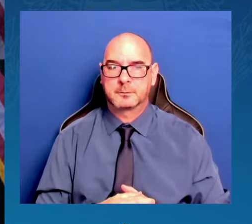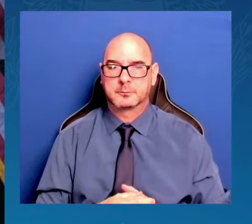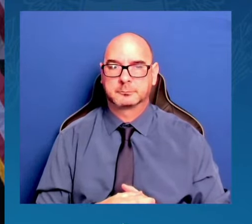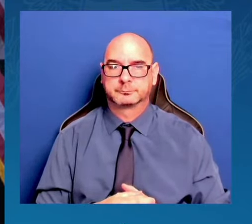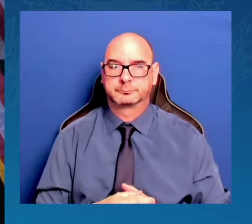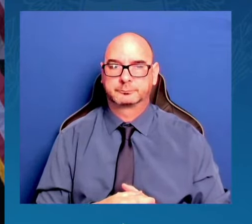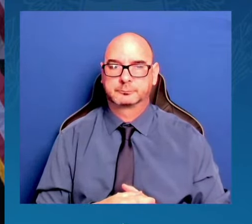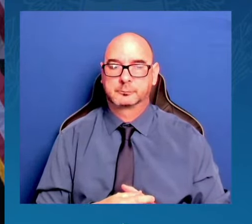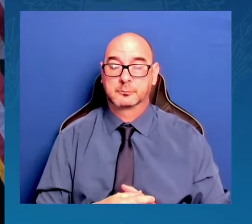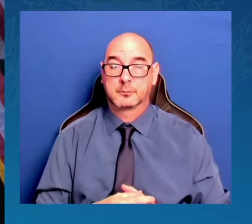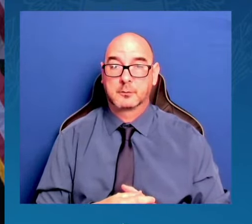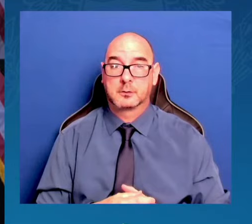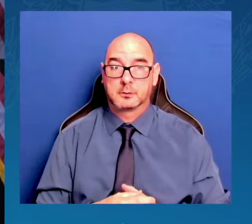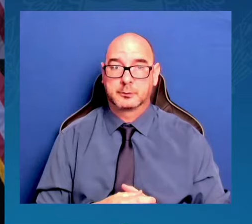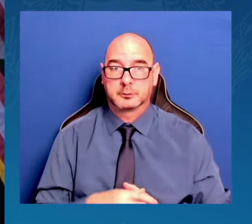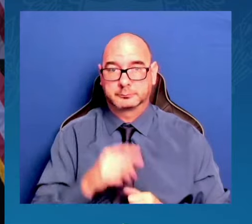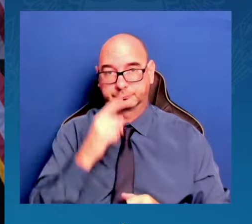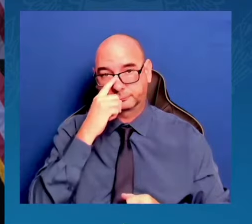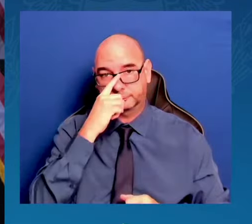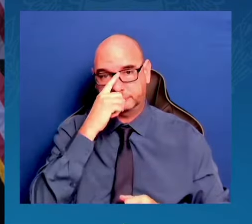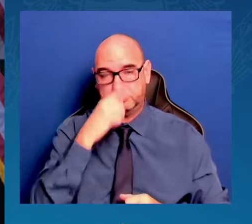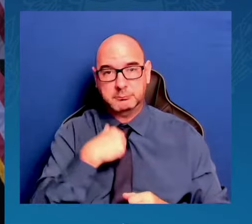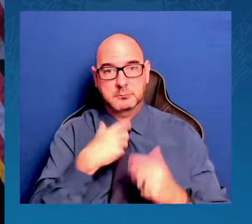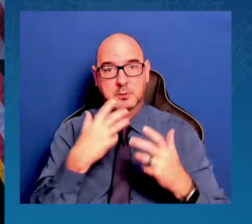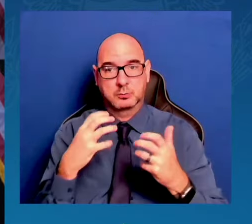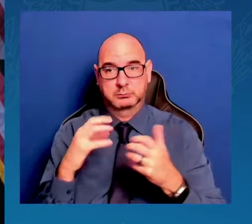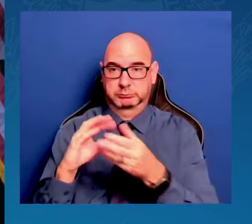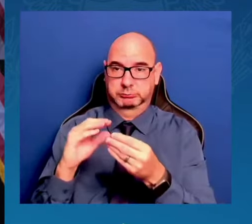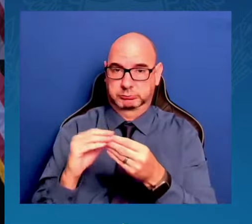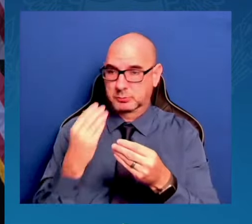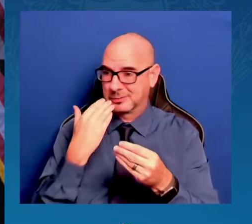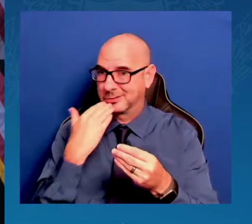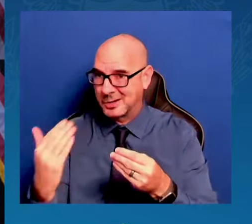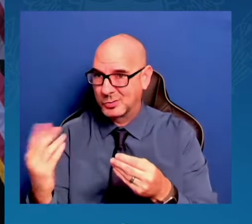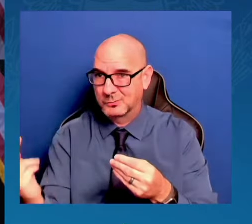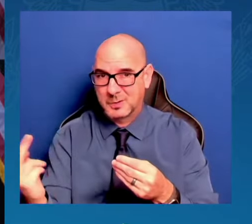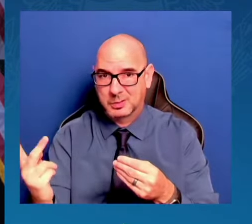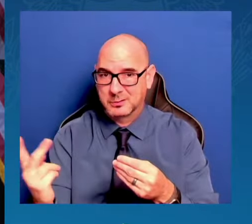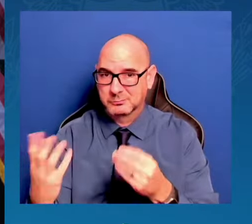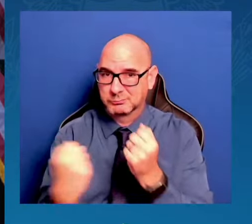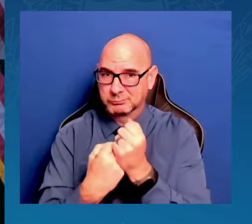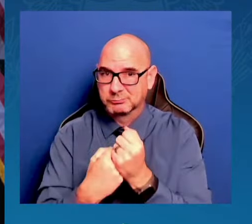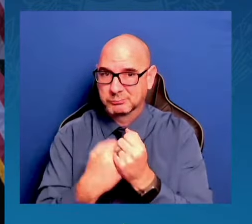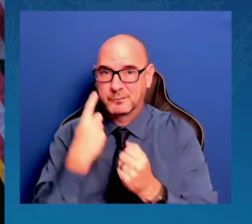And I want to thank them both for having the courage to tell their story